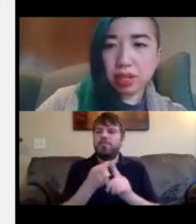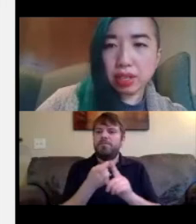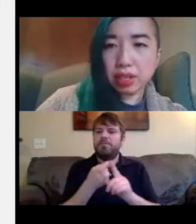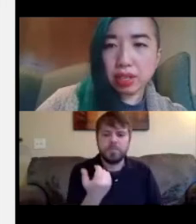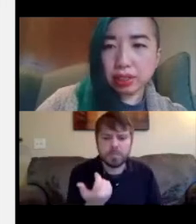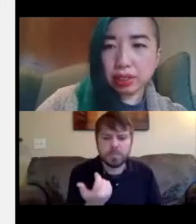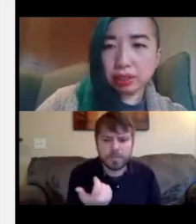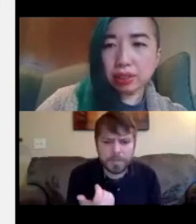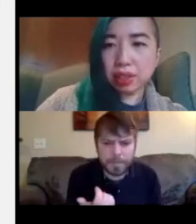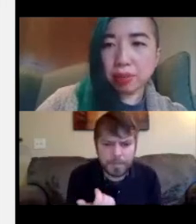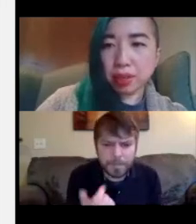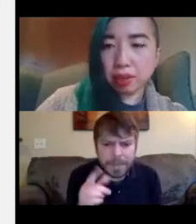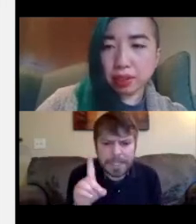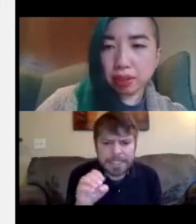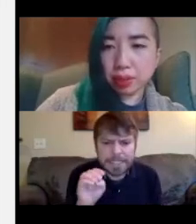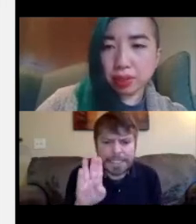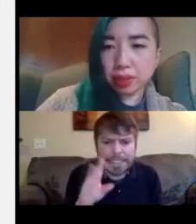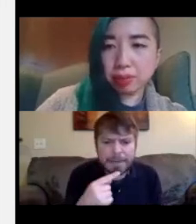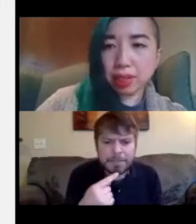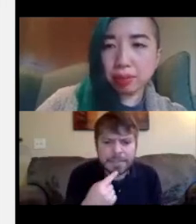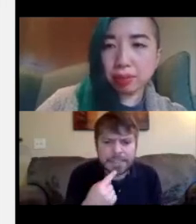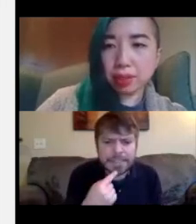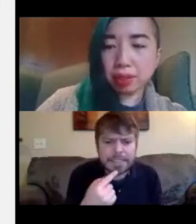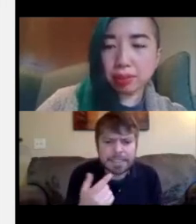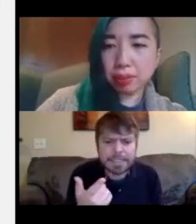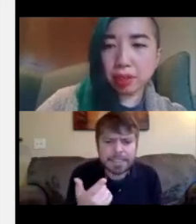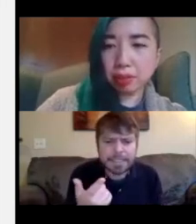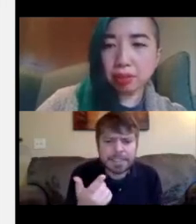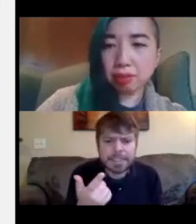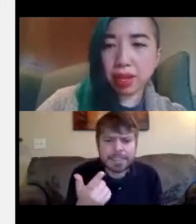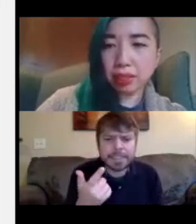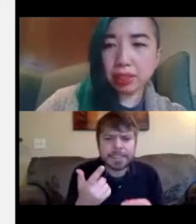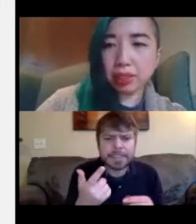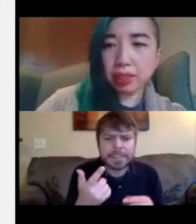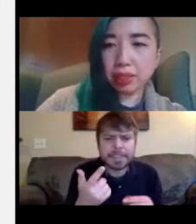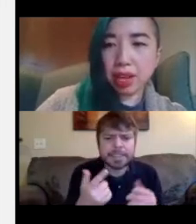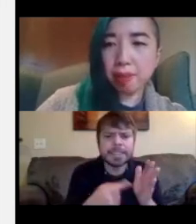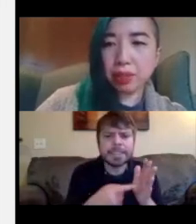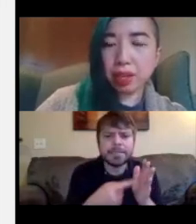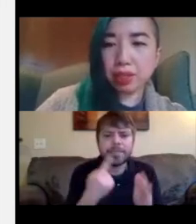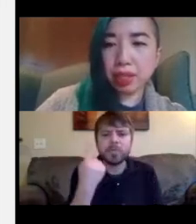Ok. Dev says, "Do the number of symbols--sometimes one, sometimes several-- reflect how much content